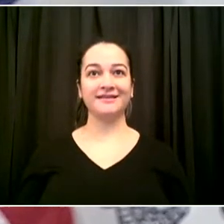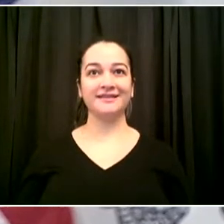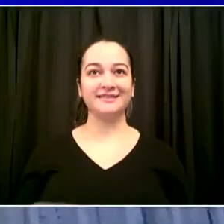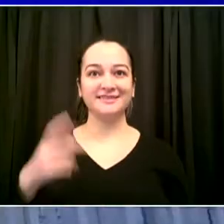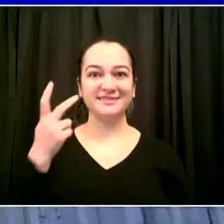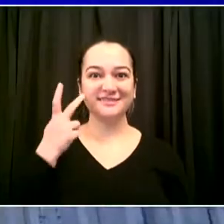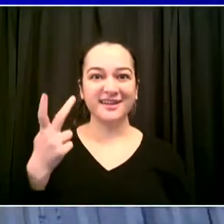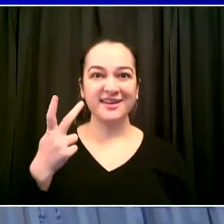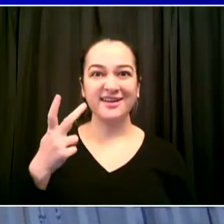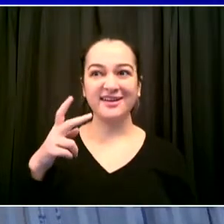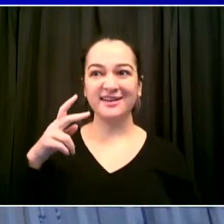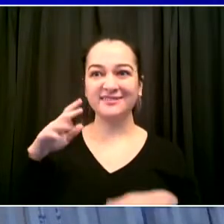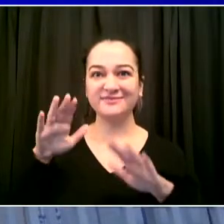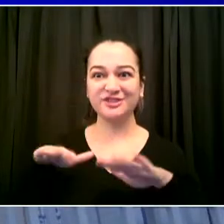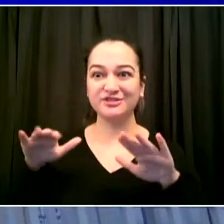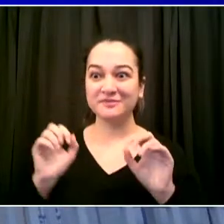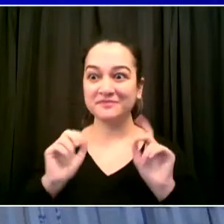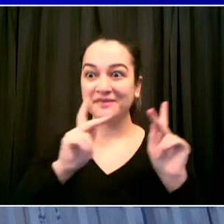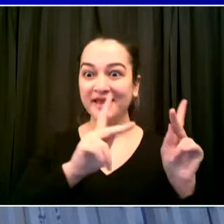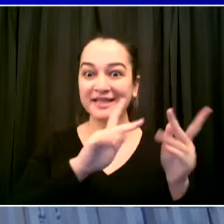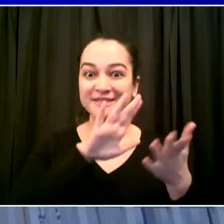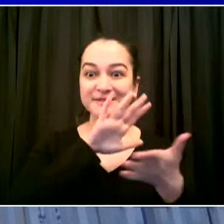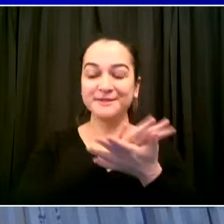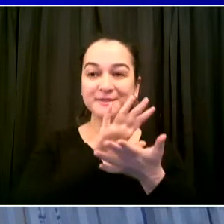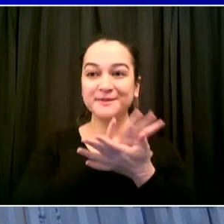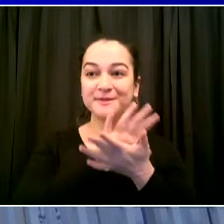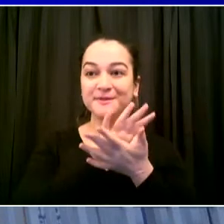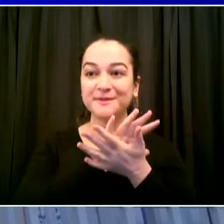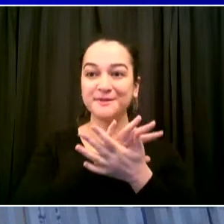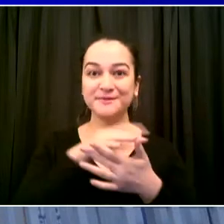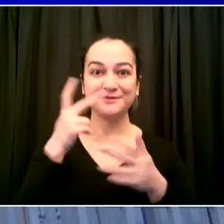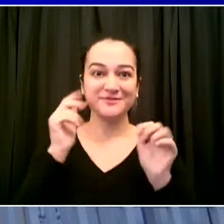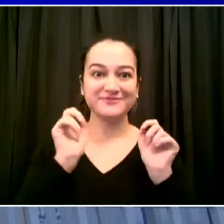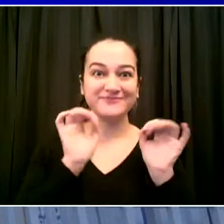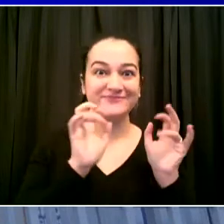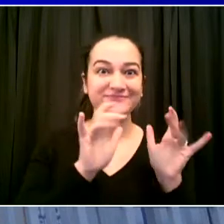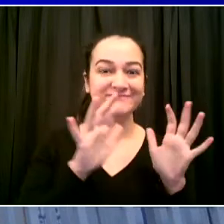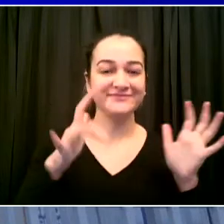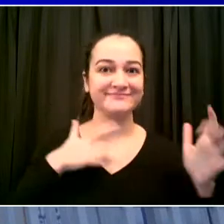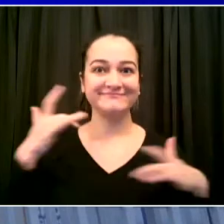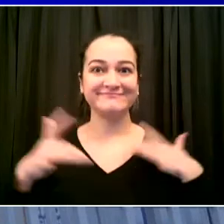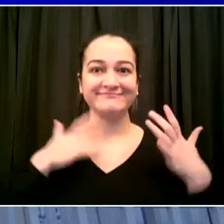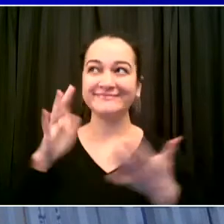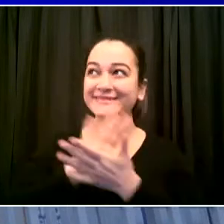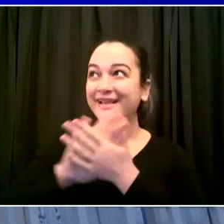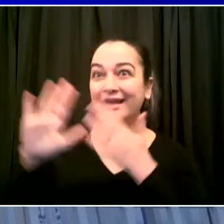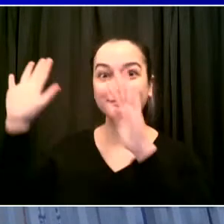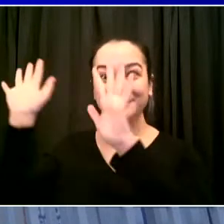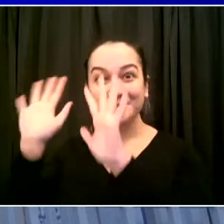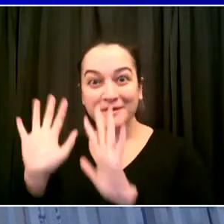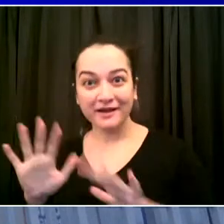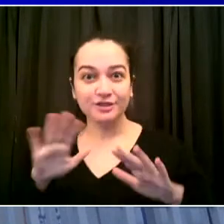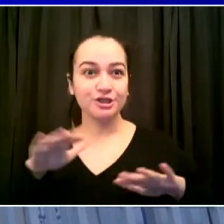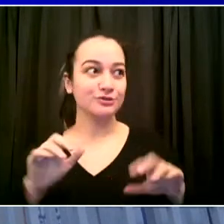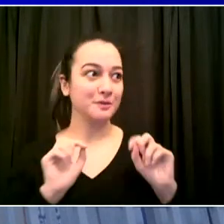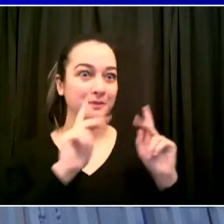WAS JUST IN THE BRONX WATCHING MIDDLE SCHOOL